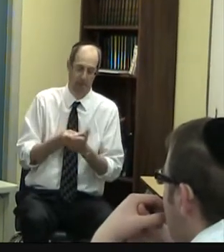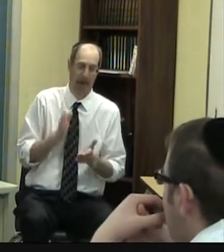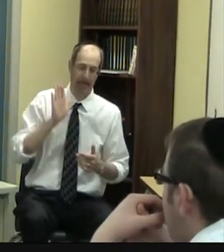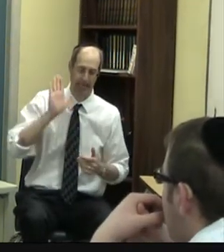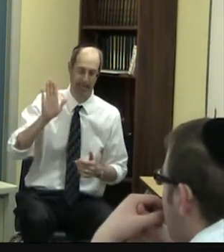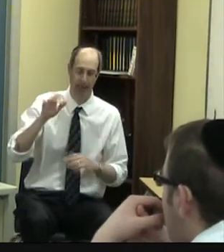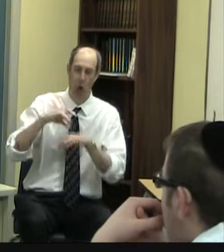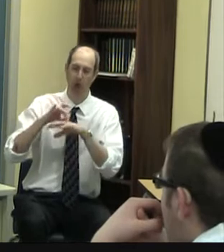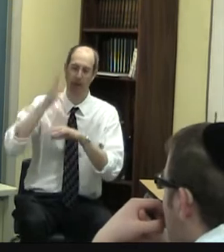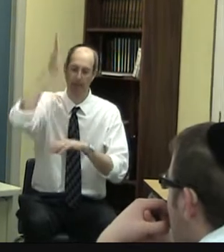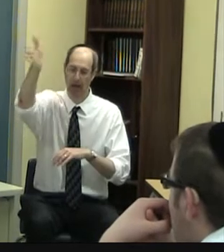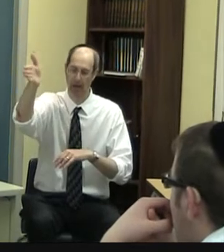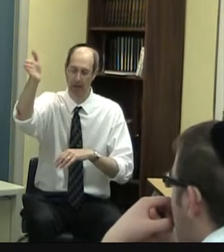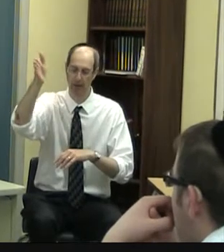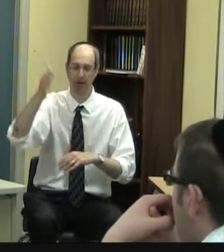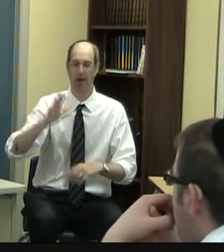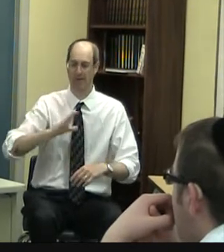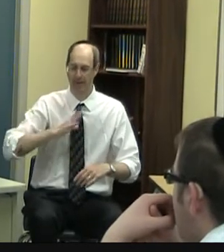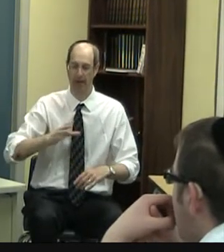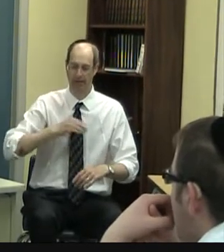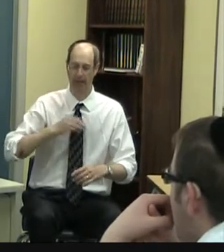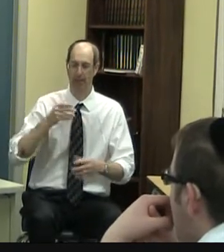so he says but business deal they go ahead and shake hands